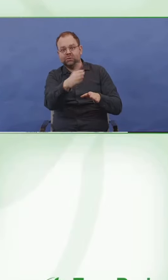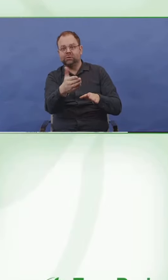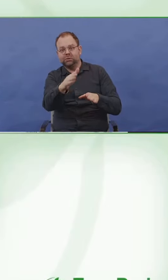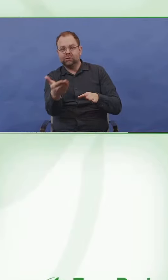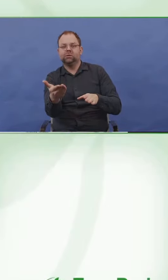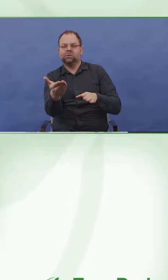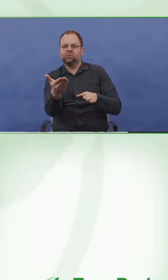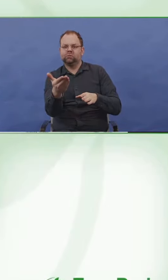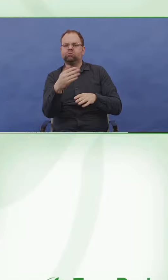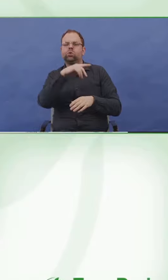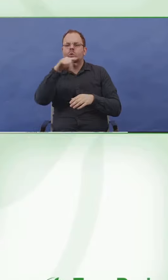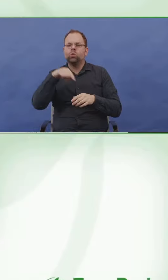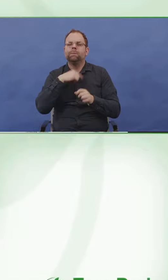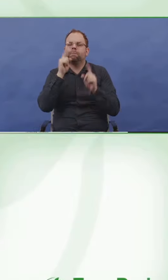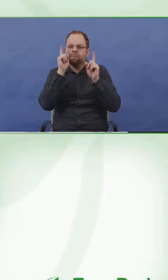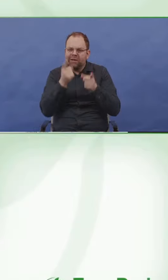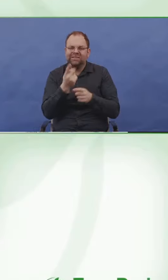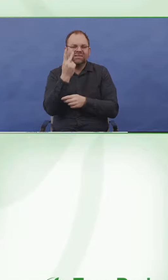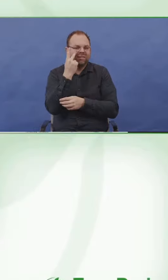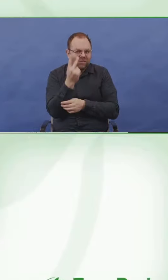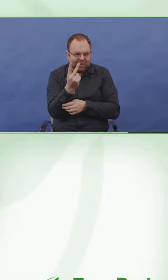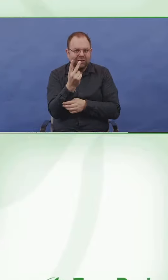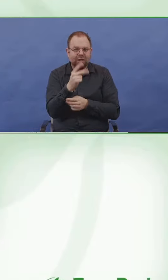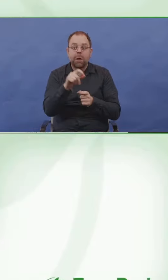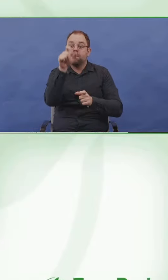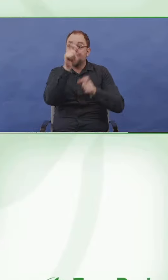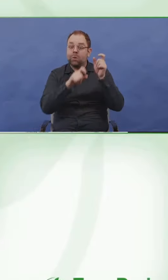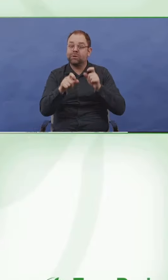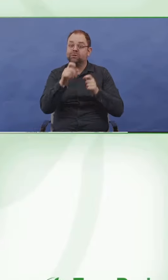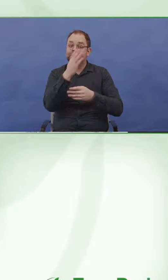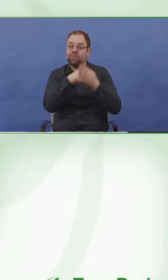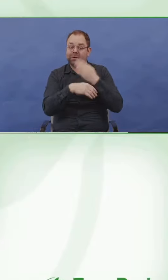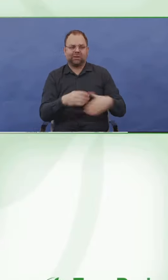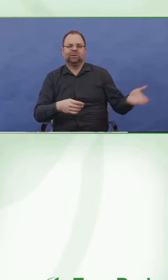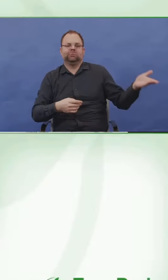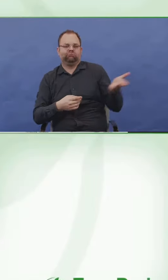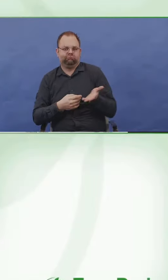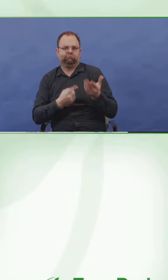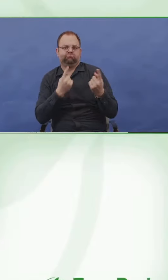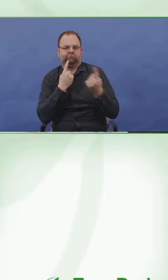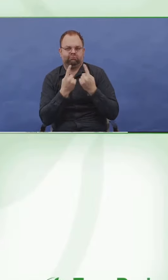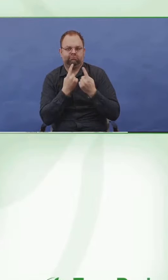good, how much investment in care for persons with disabilities can